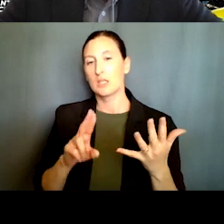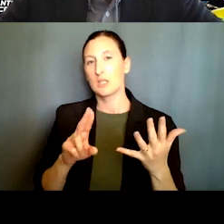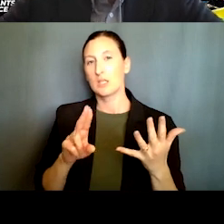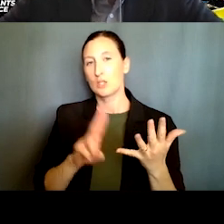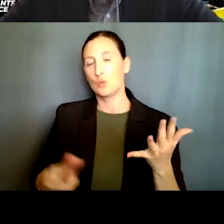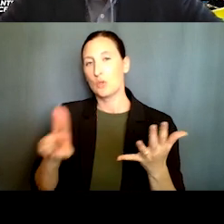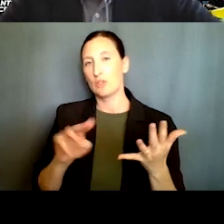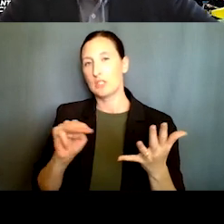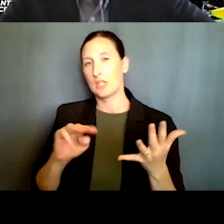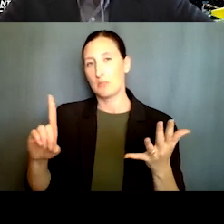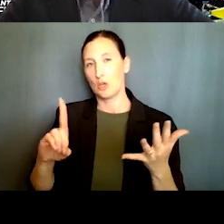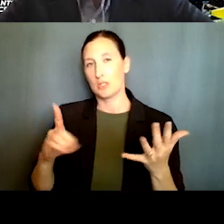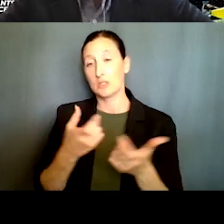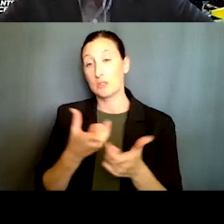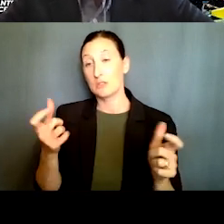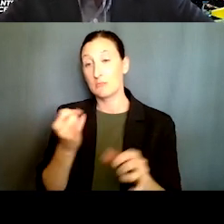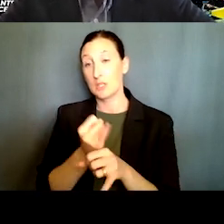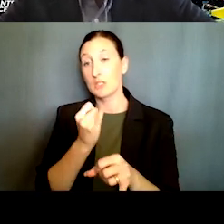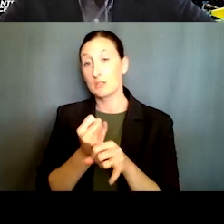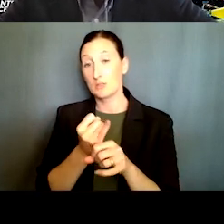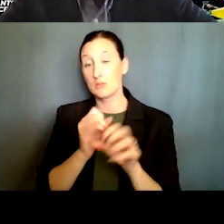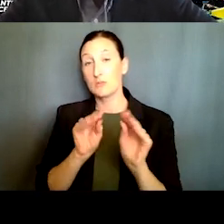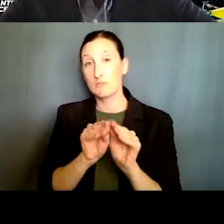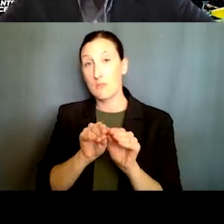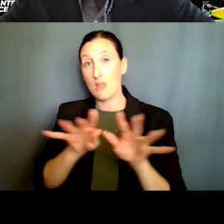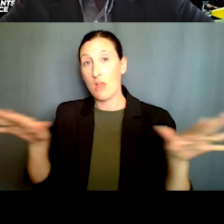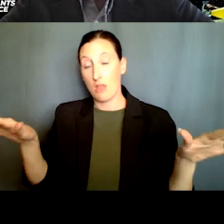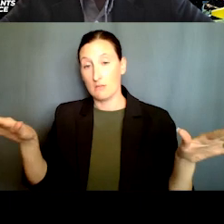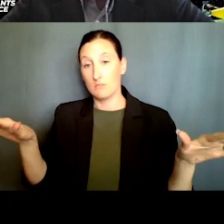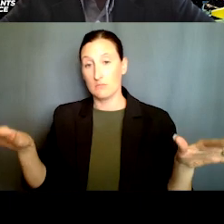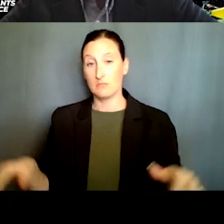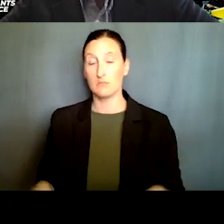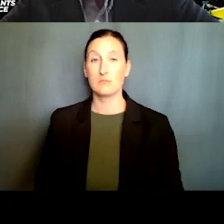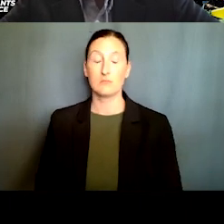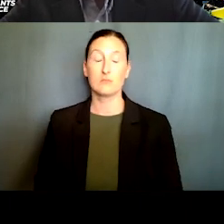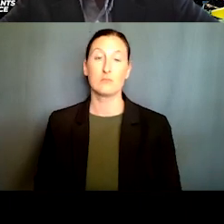These are big institutes, and they're spread out across the country.